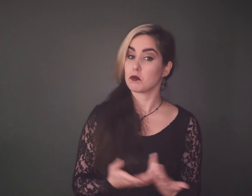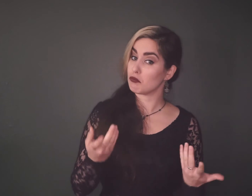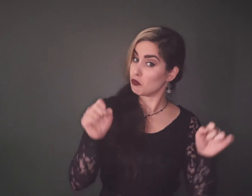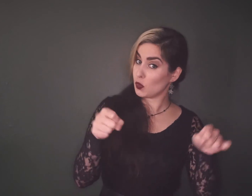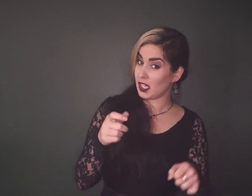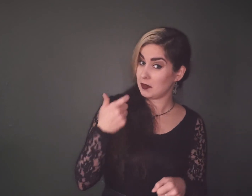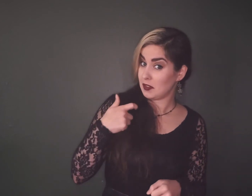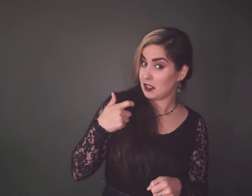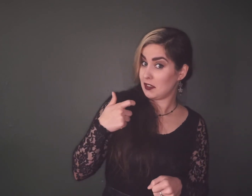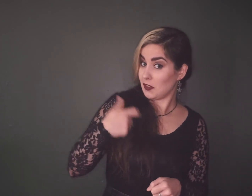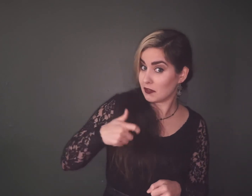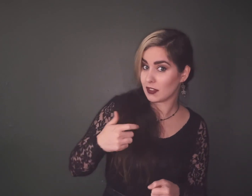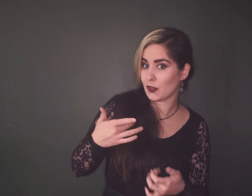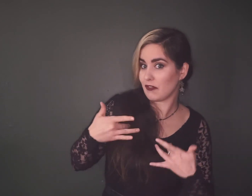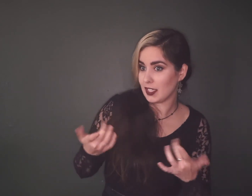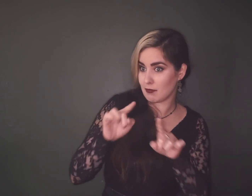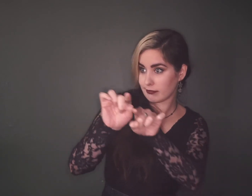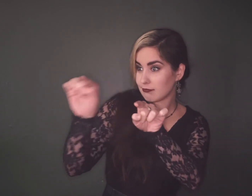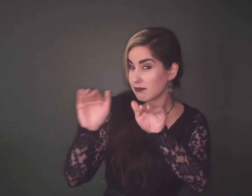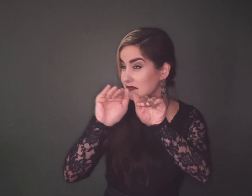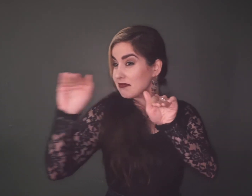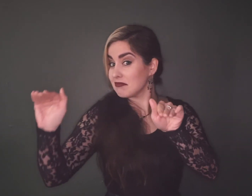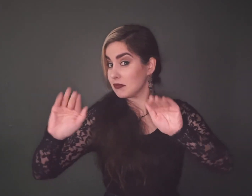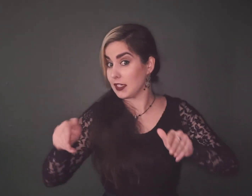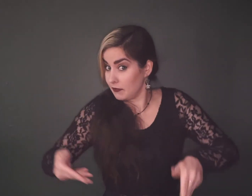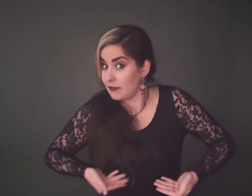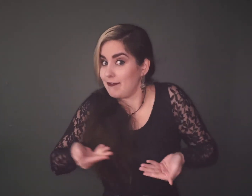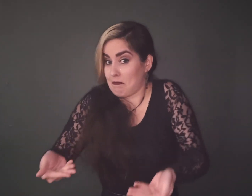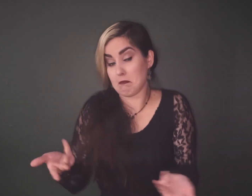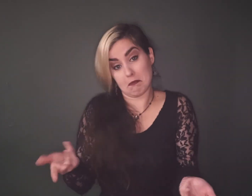You can reach out to the convention and request me as a guest though. Just a thought.